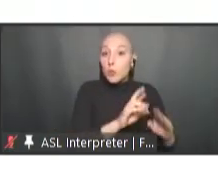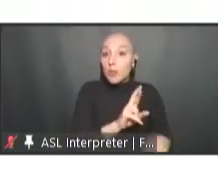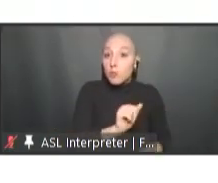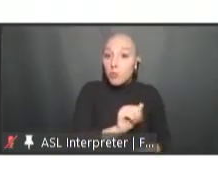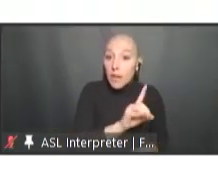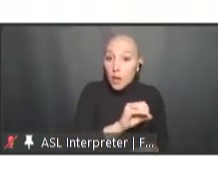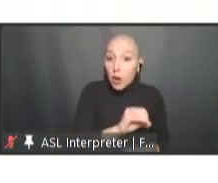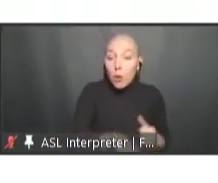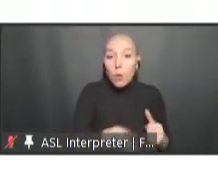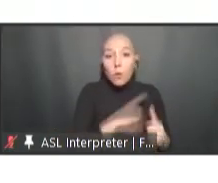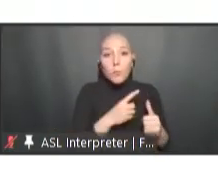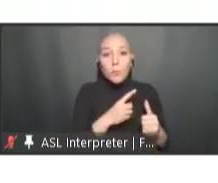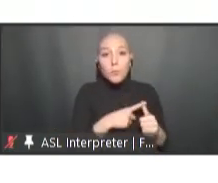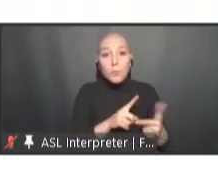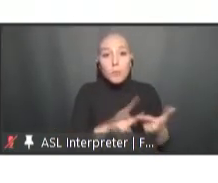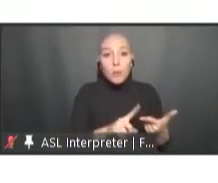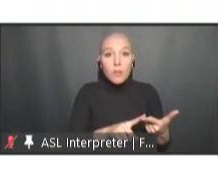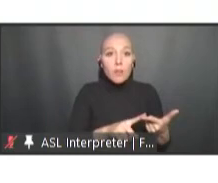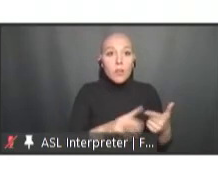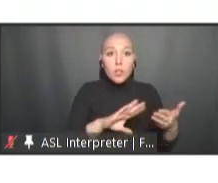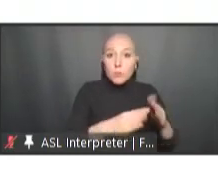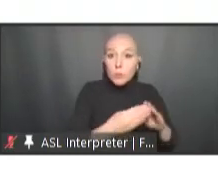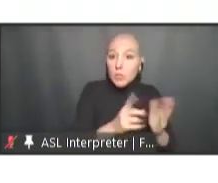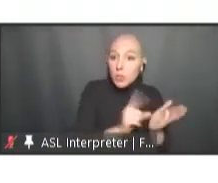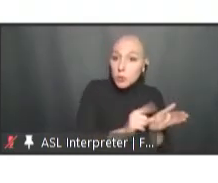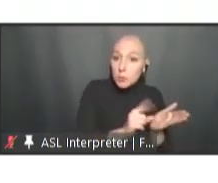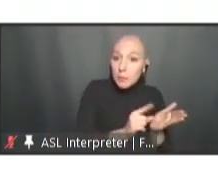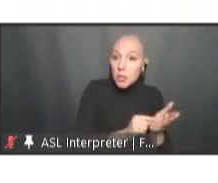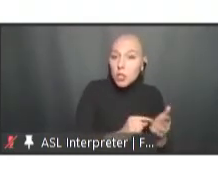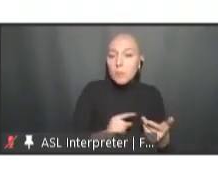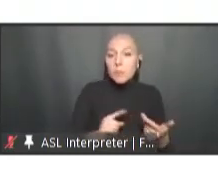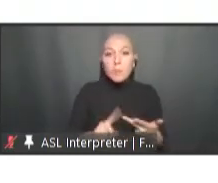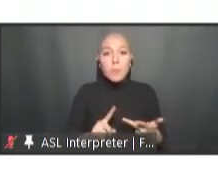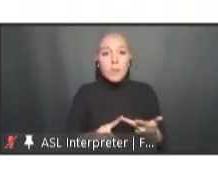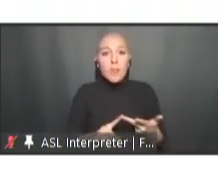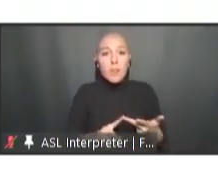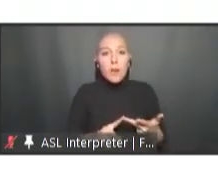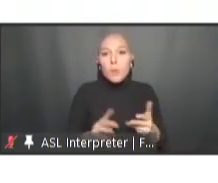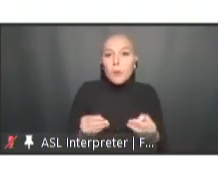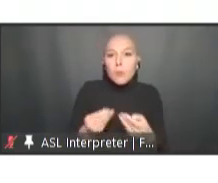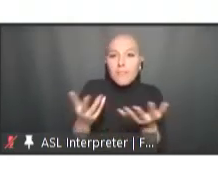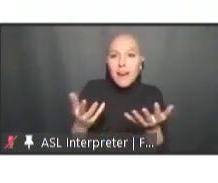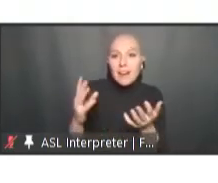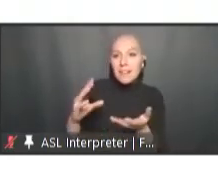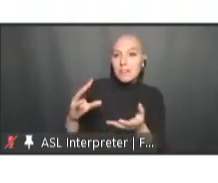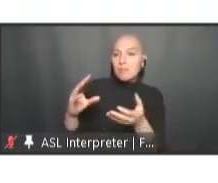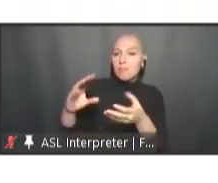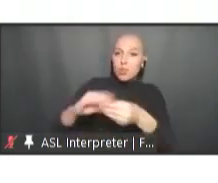We've been able to give them talking points, the latest science, the most recent information